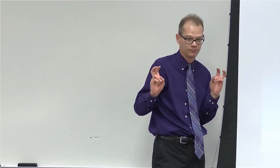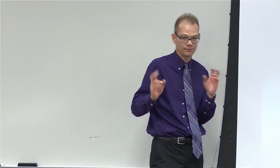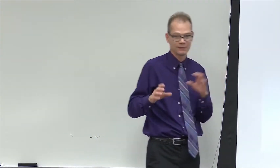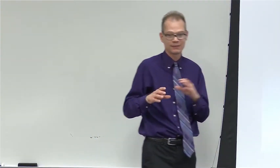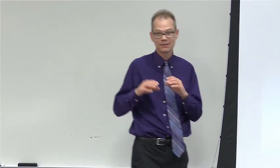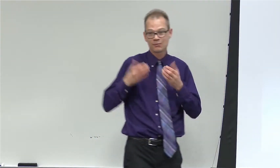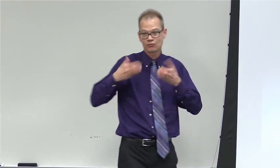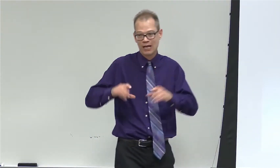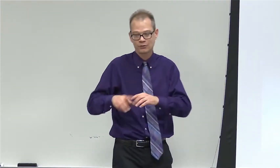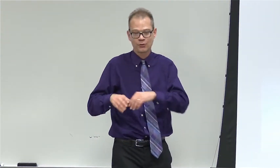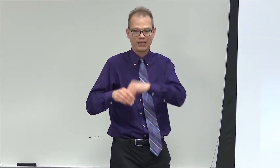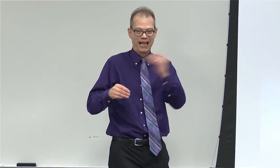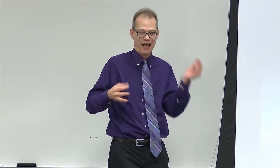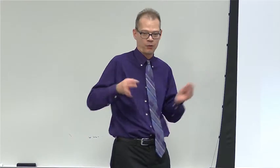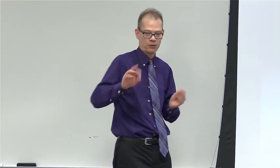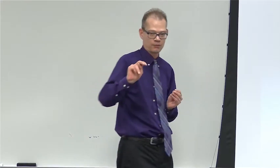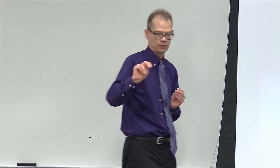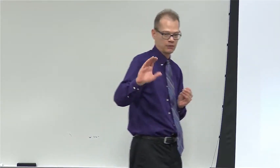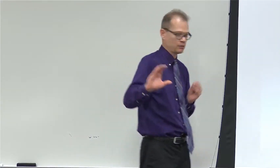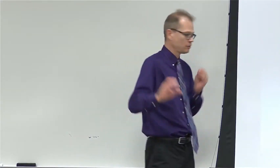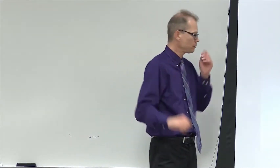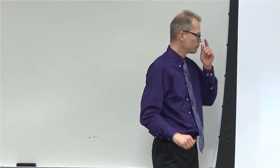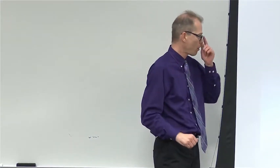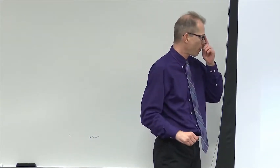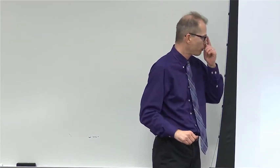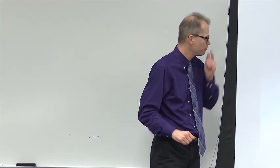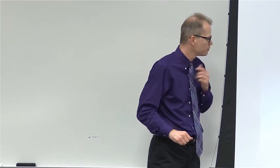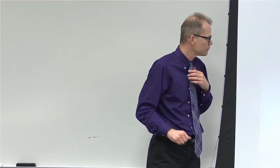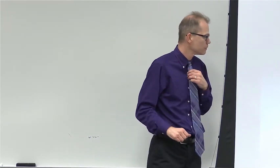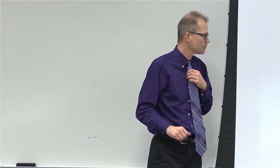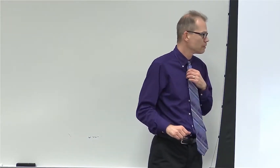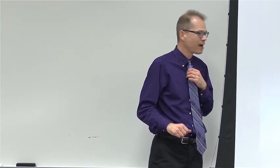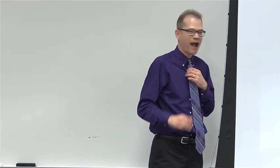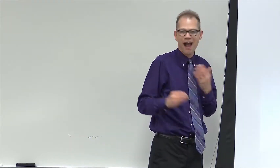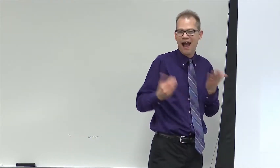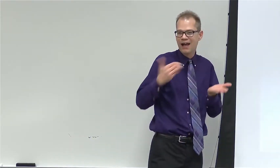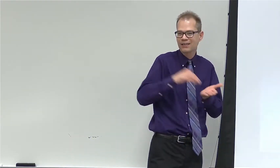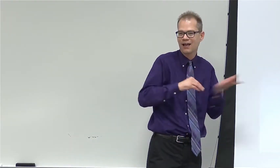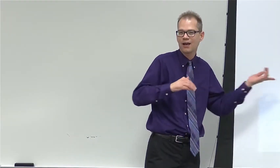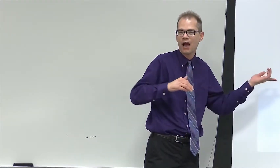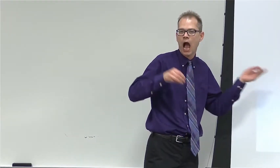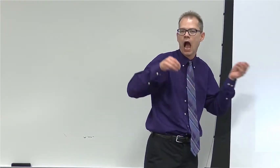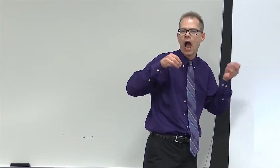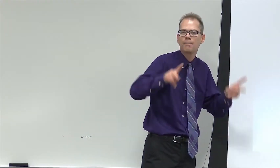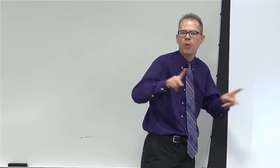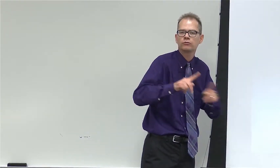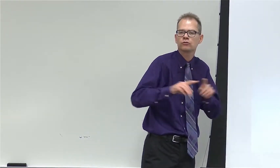It was my chance to get out of North Carolina as well.